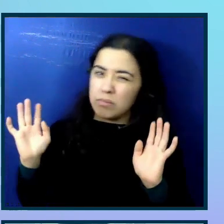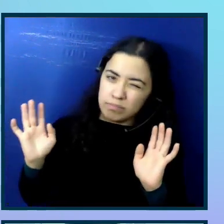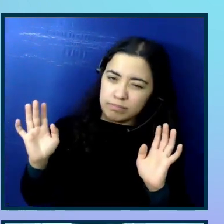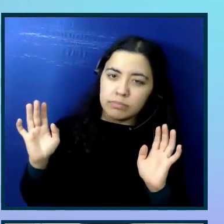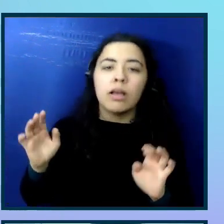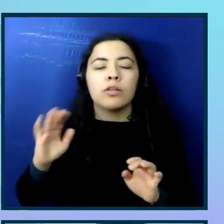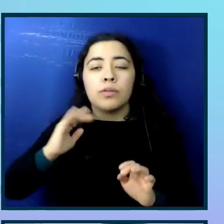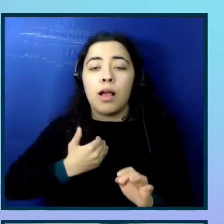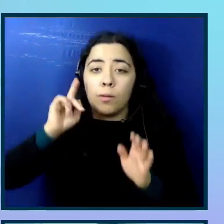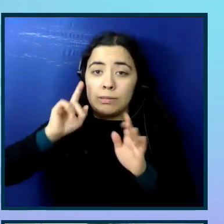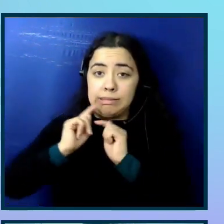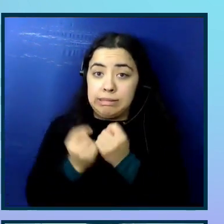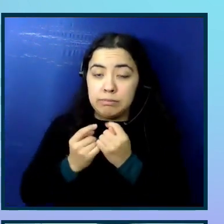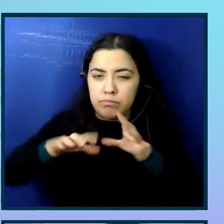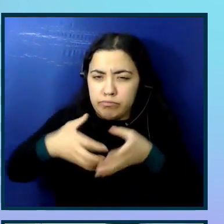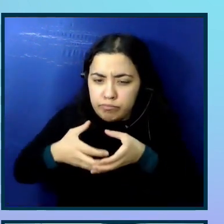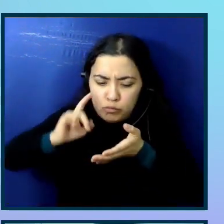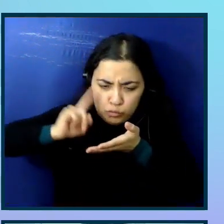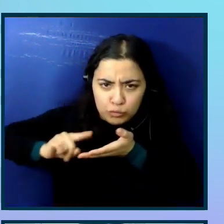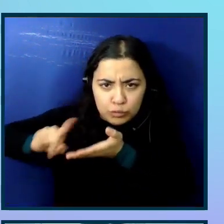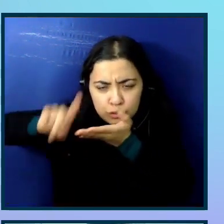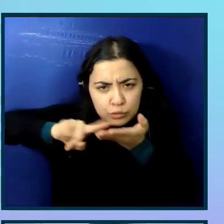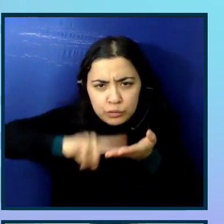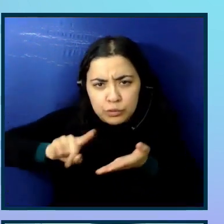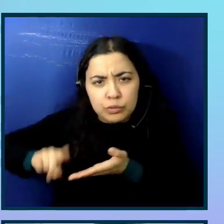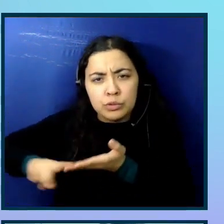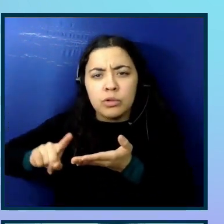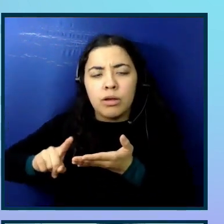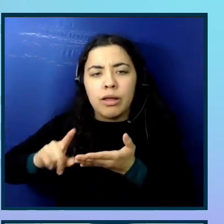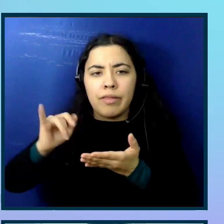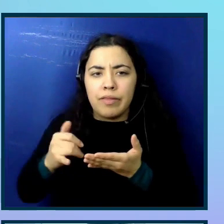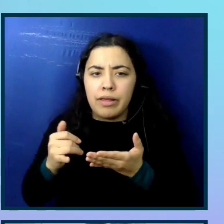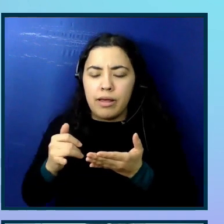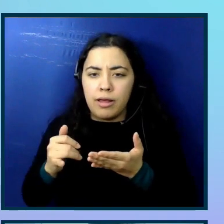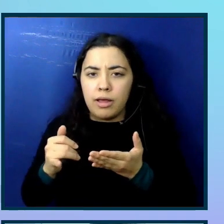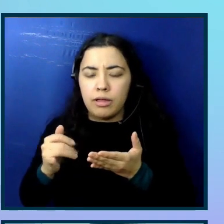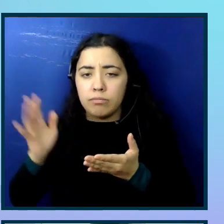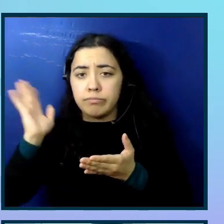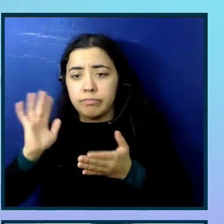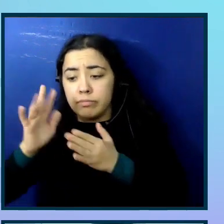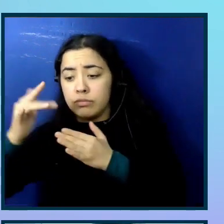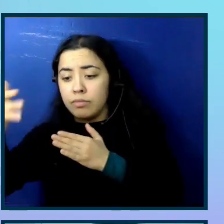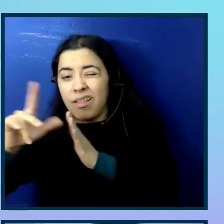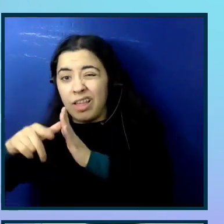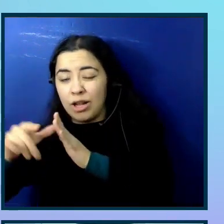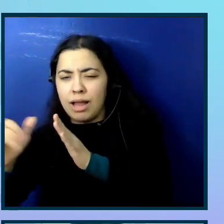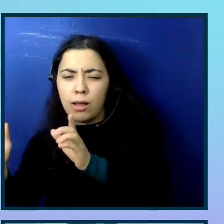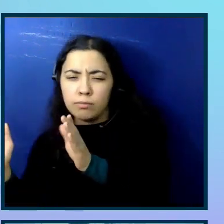we're trying to move that insights generation earlier in the process. So we get more generative and iterative research